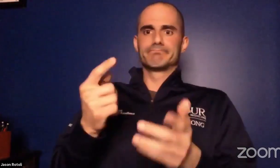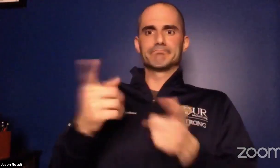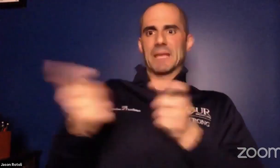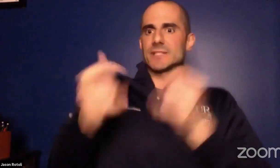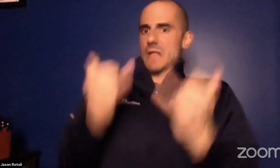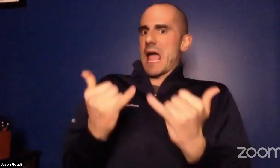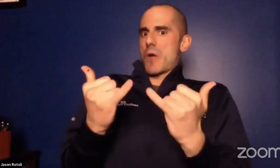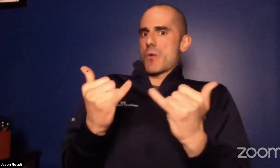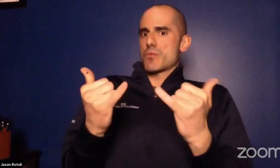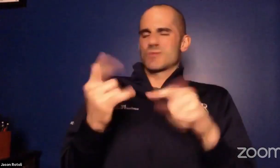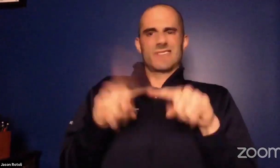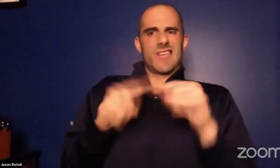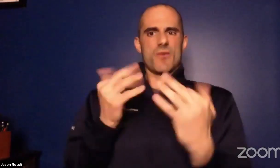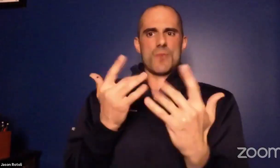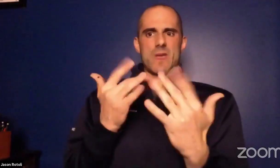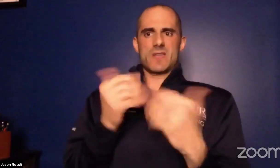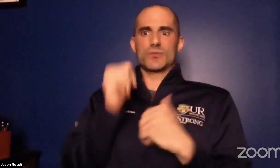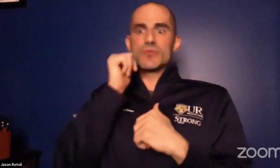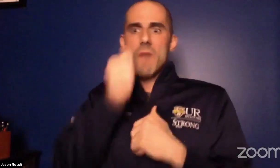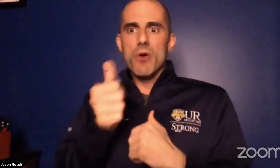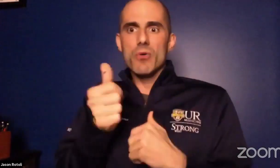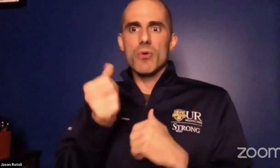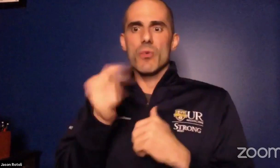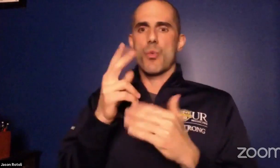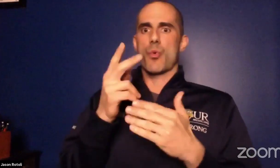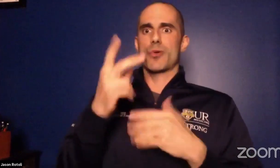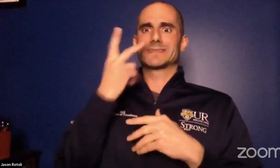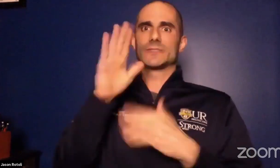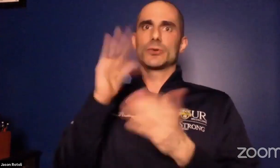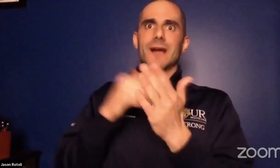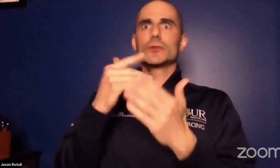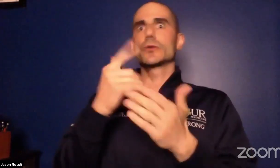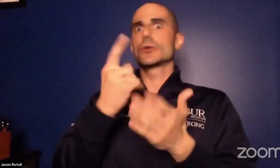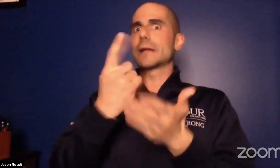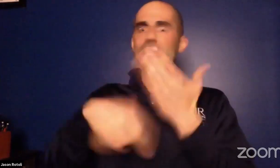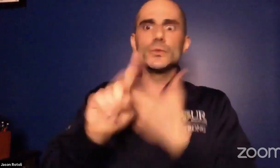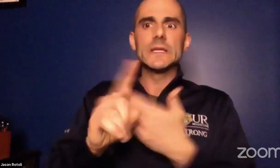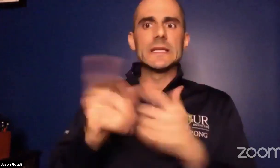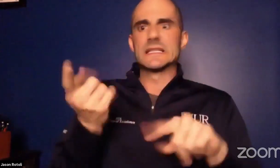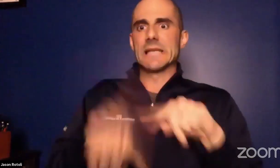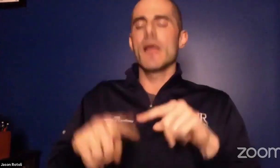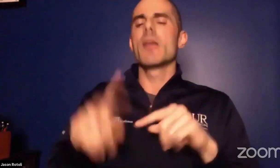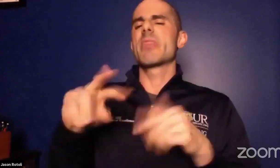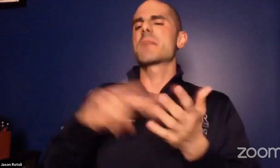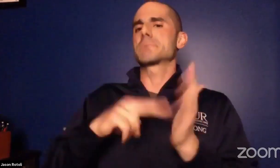impaired, to cause death, or it can be a serious problem with your physical body.